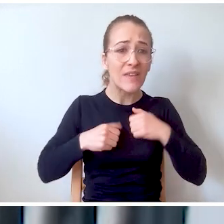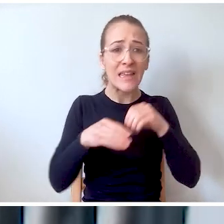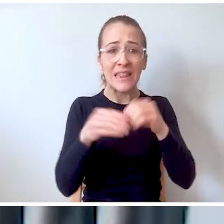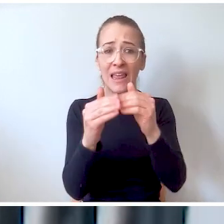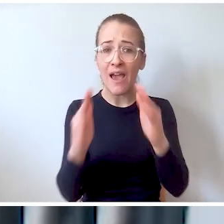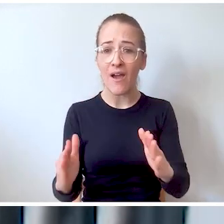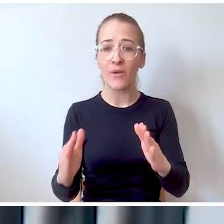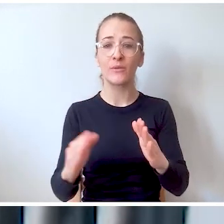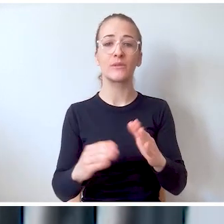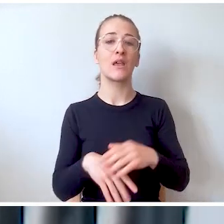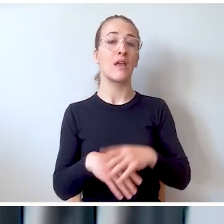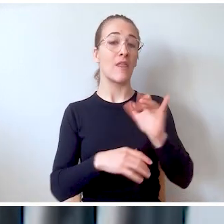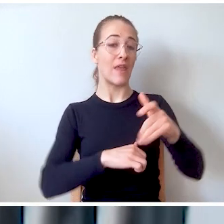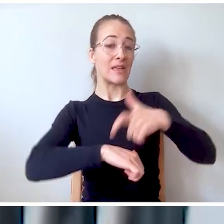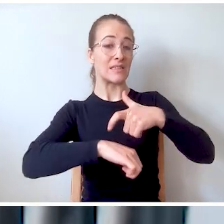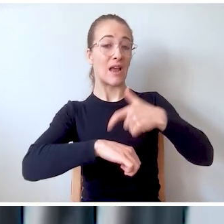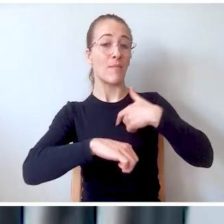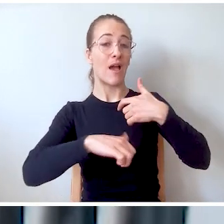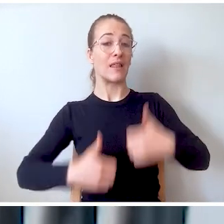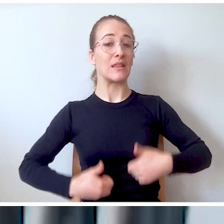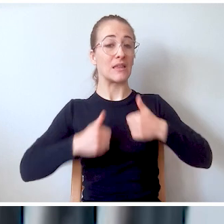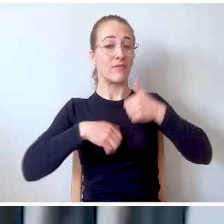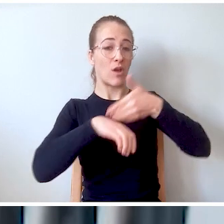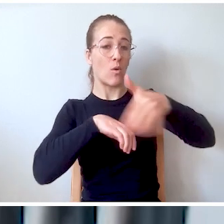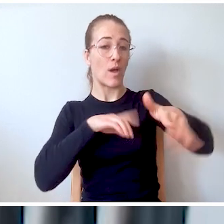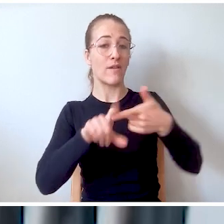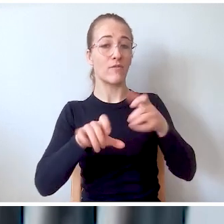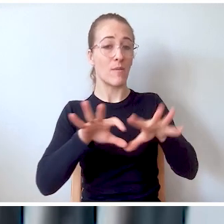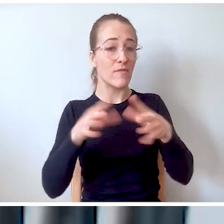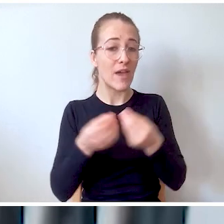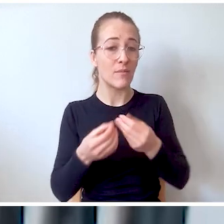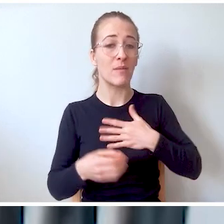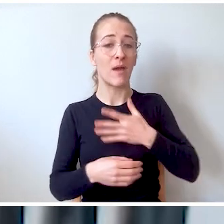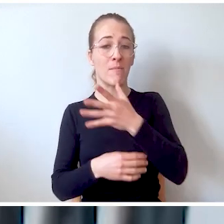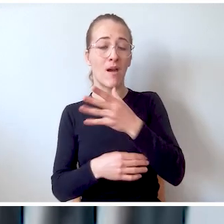And the time that I lived away from my family, my mother and I lived in New Jersey